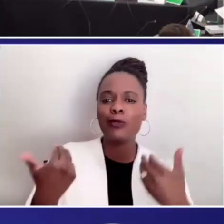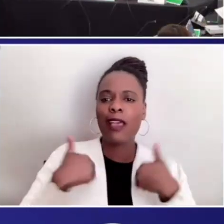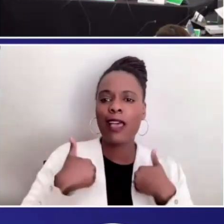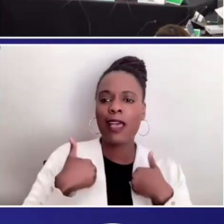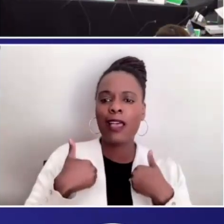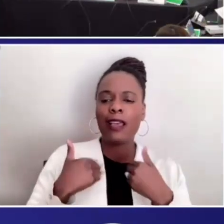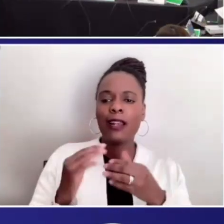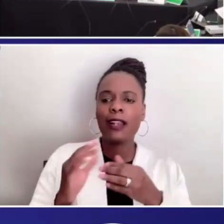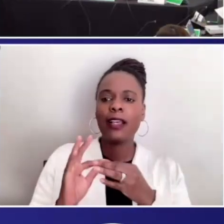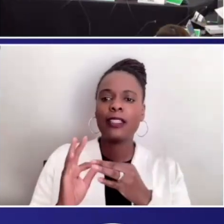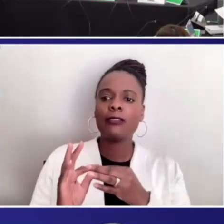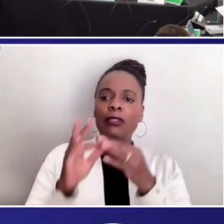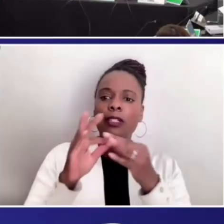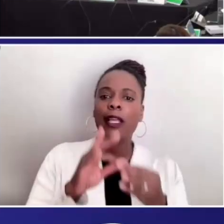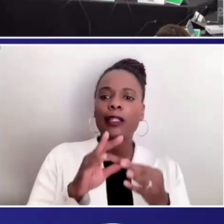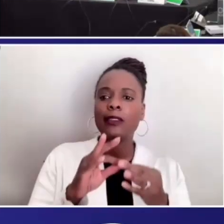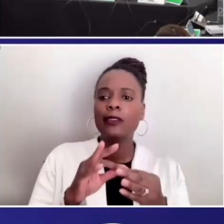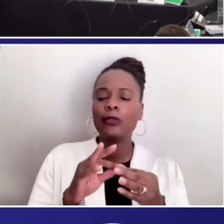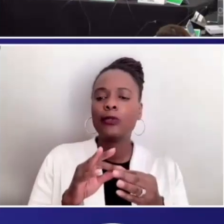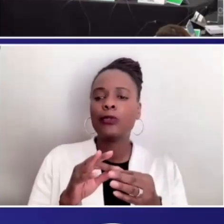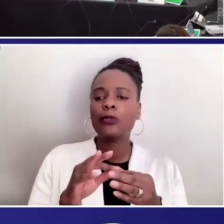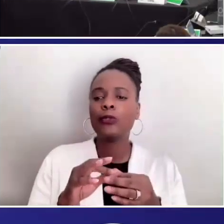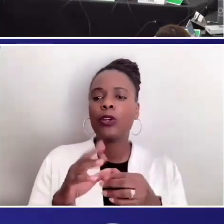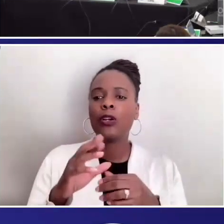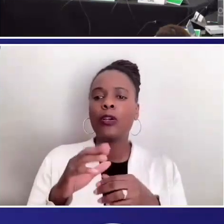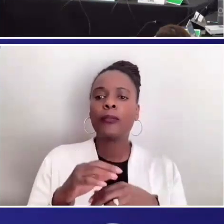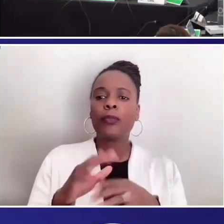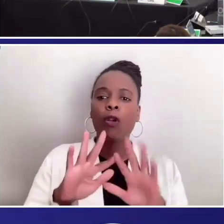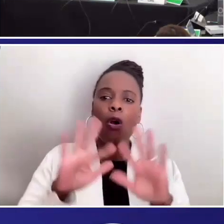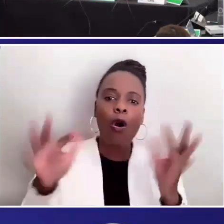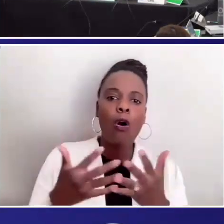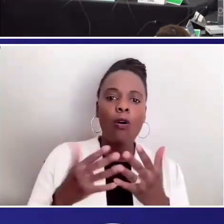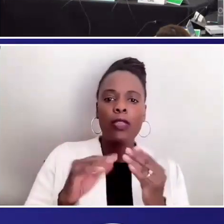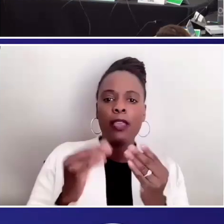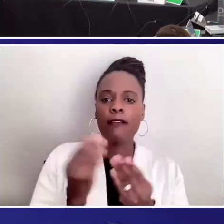encompassed all of the information that we require that goes out to,